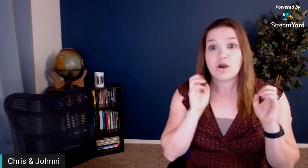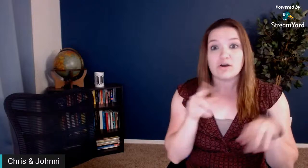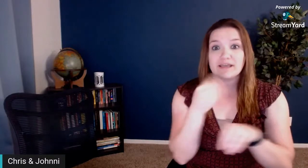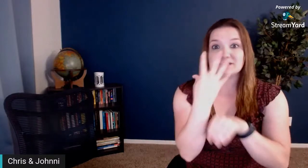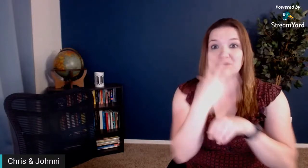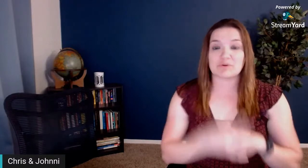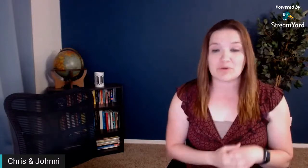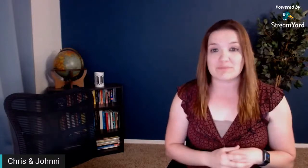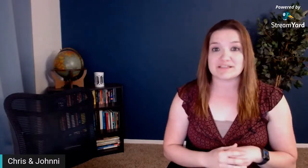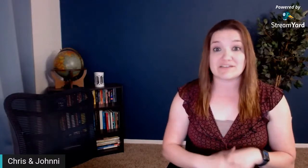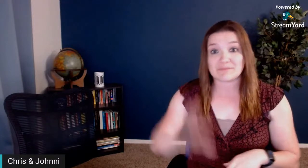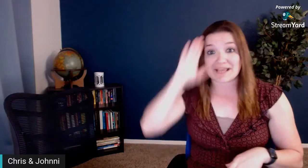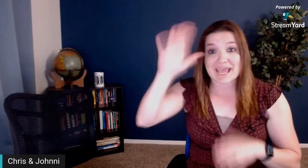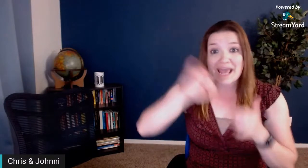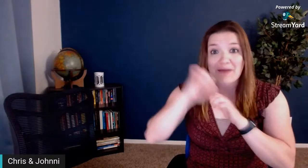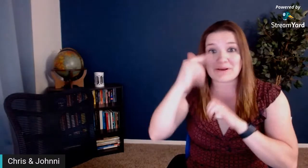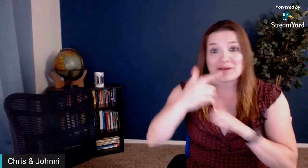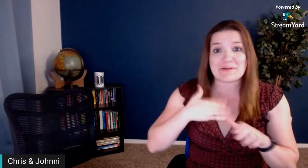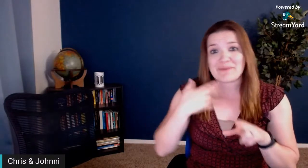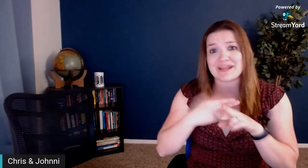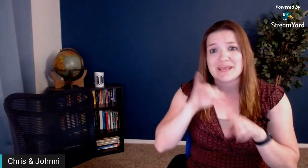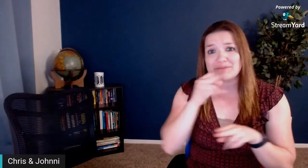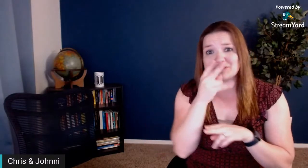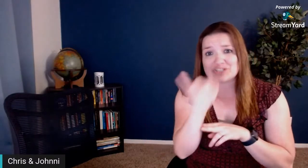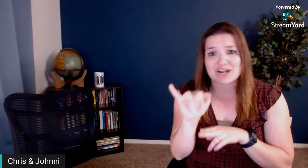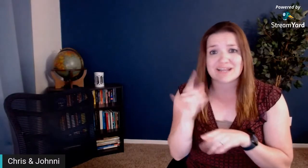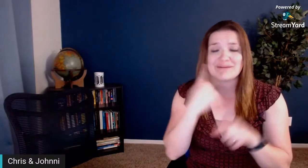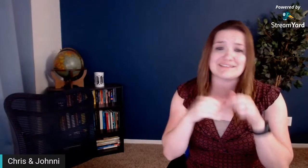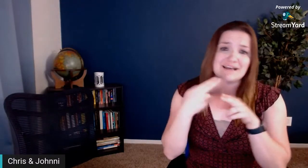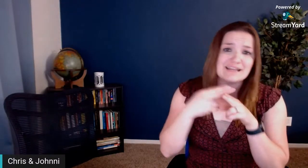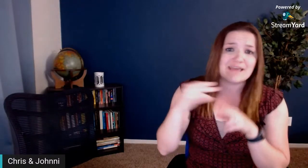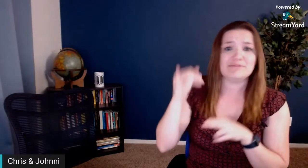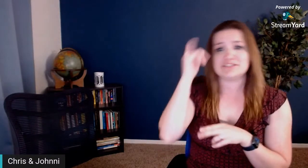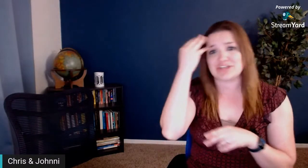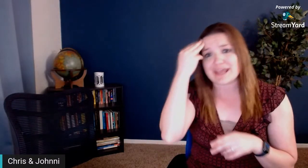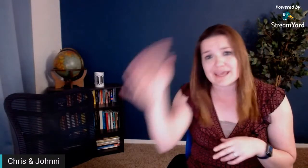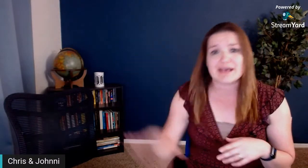okay so i recorded myself i'm like hey how are you my name is johnny my sign name is jm